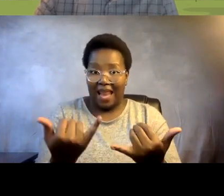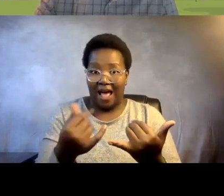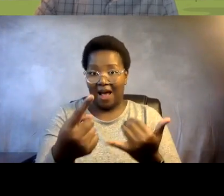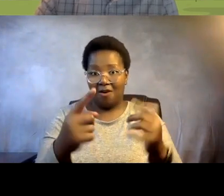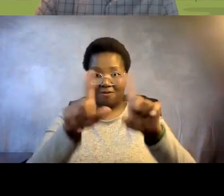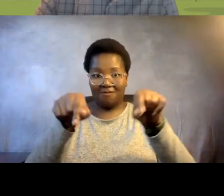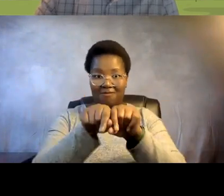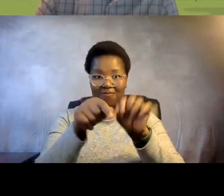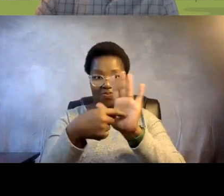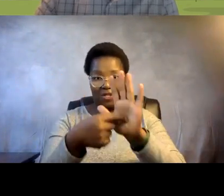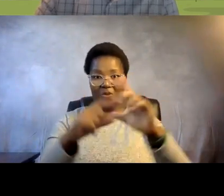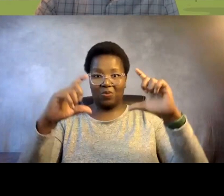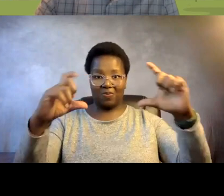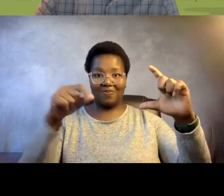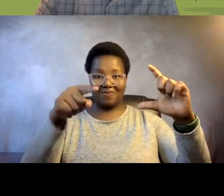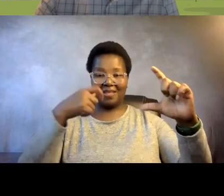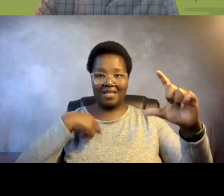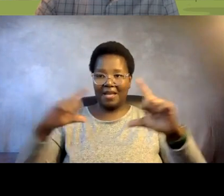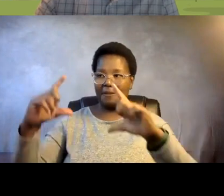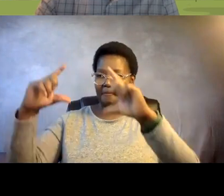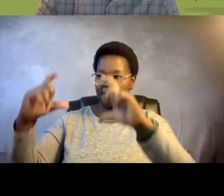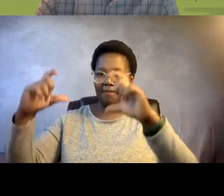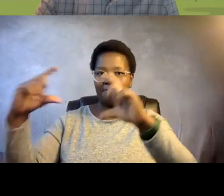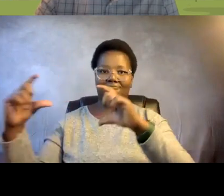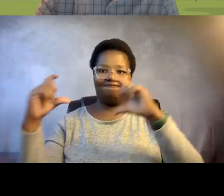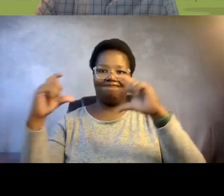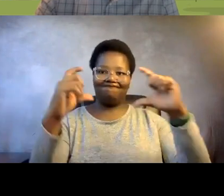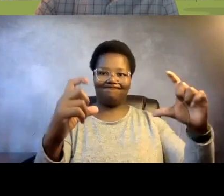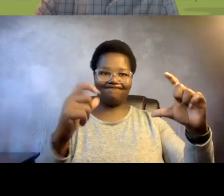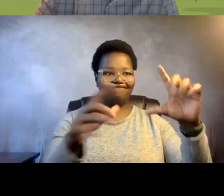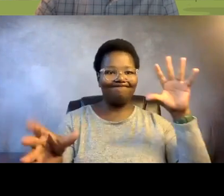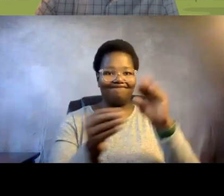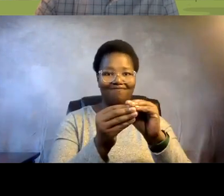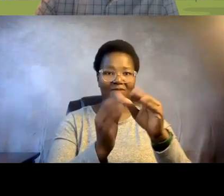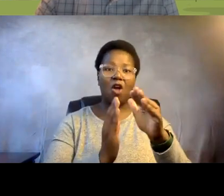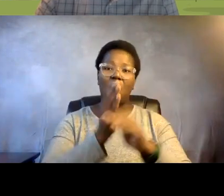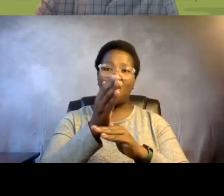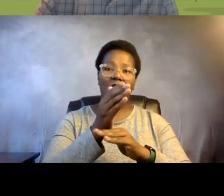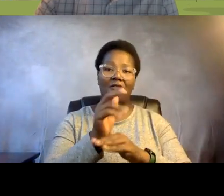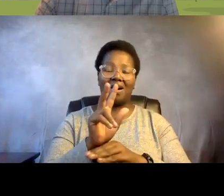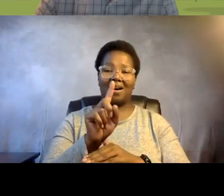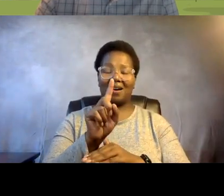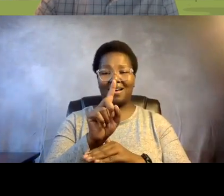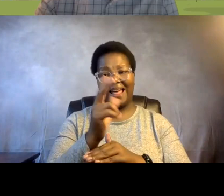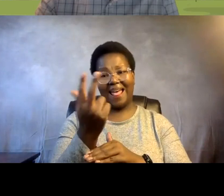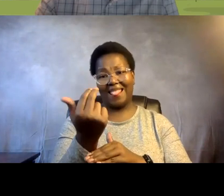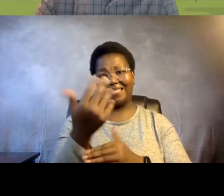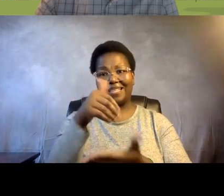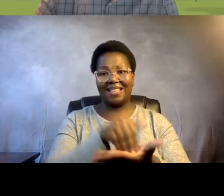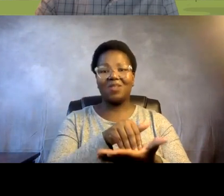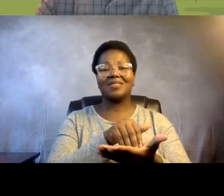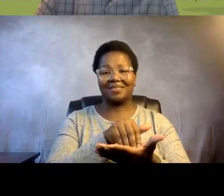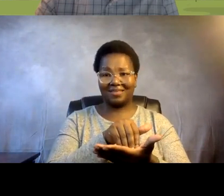on the screenshot of a page where there are over 1300 ARIA issues, which is more than, there are